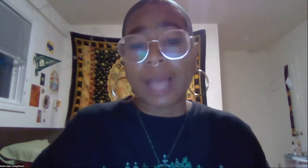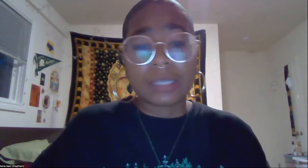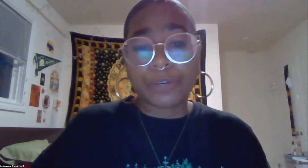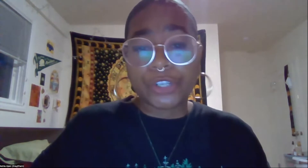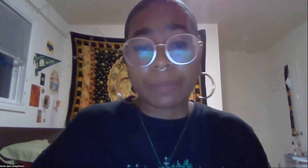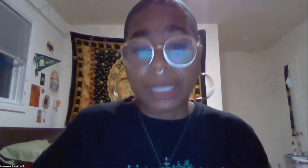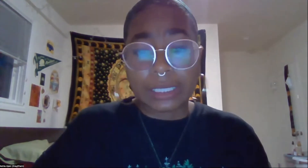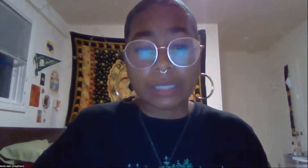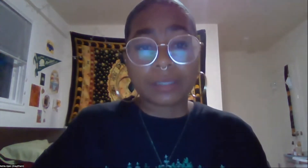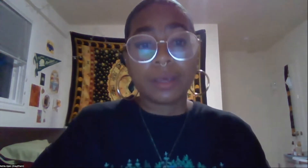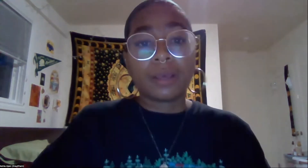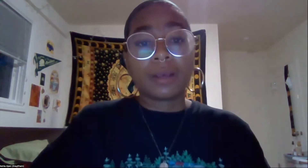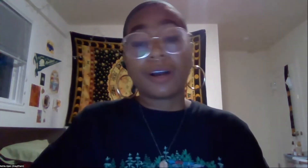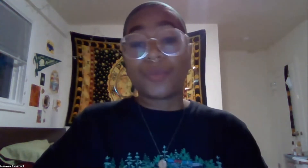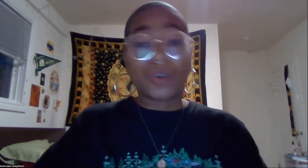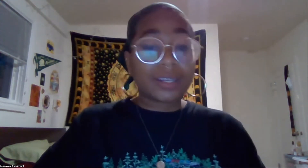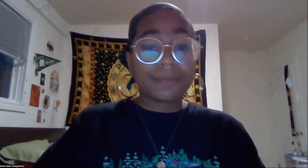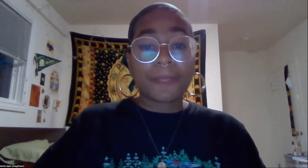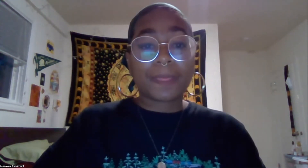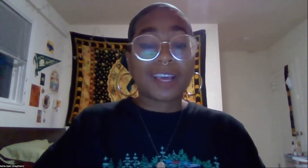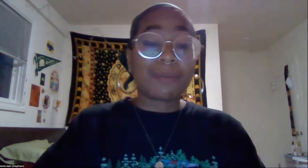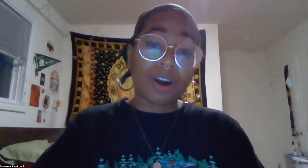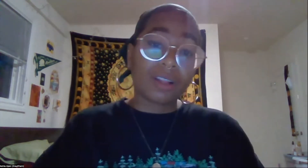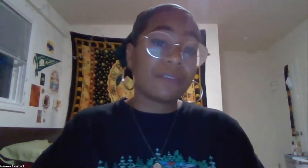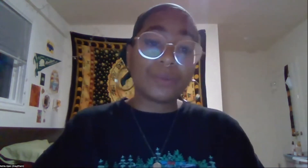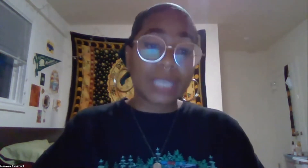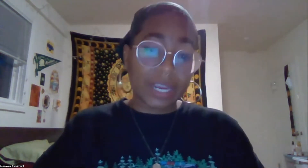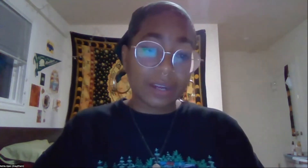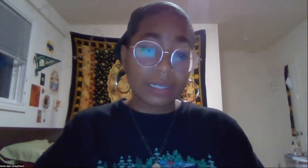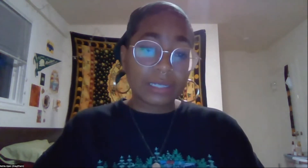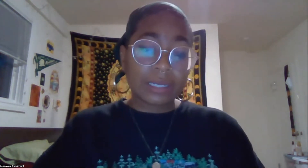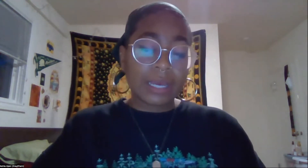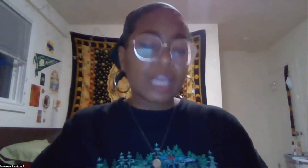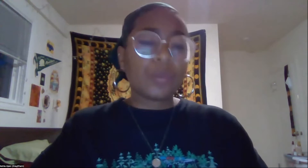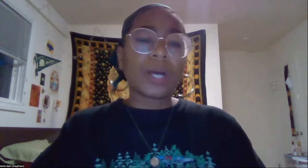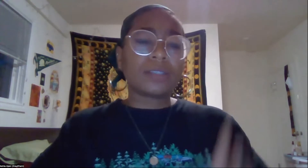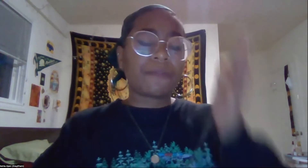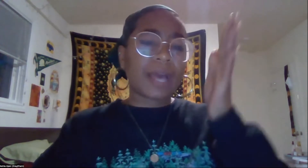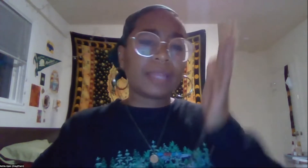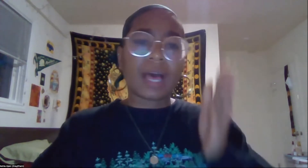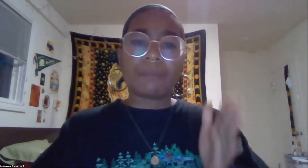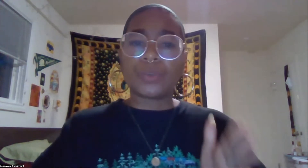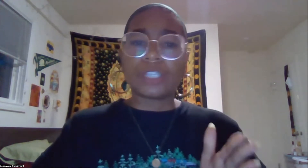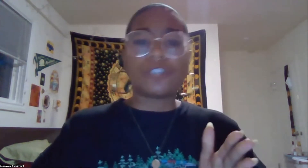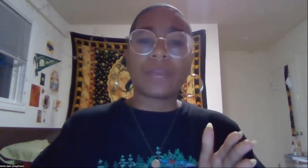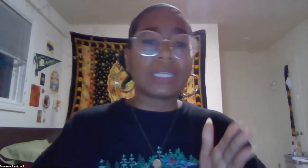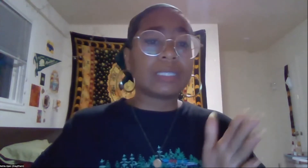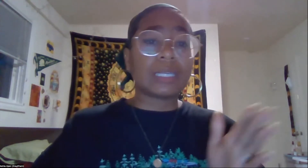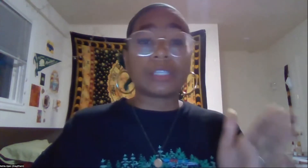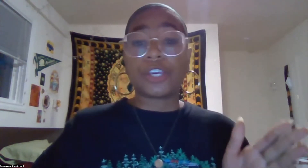burgeoning blessings. come one, come all if you dare. he welds a fine line between surveillance and security.